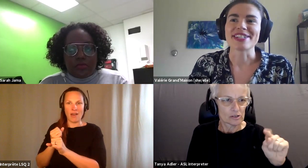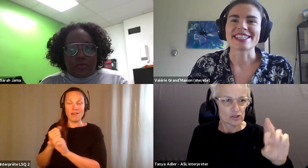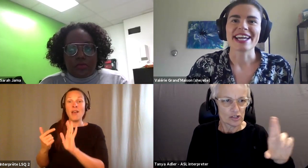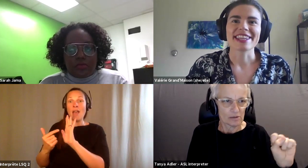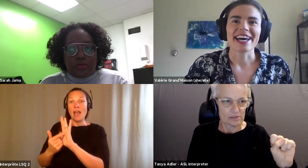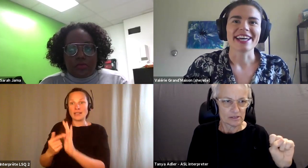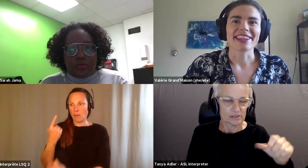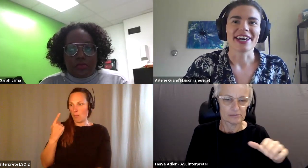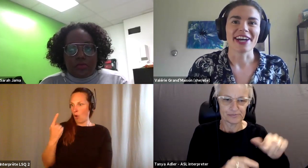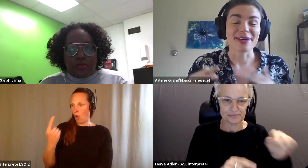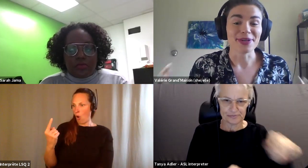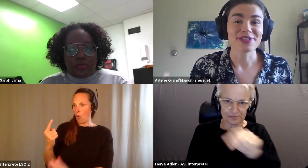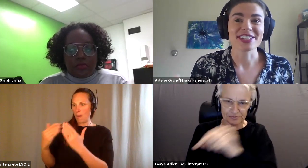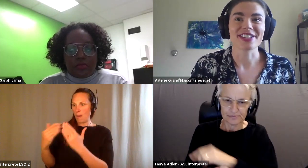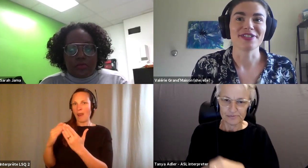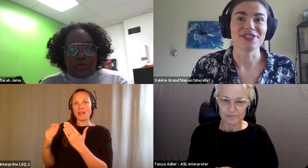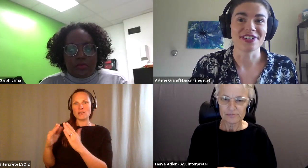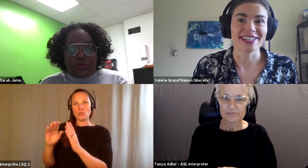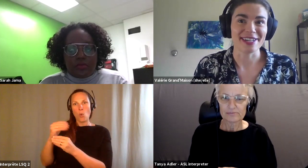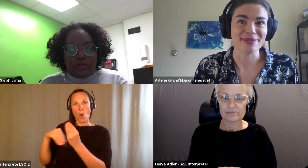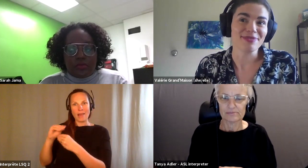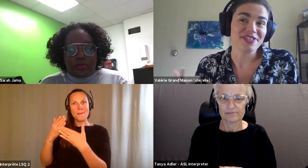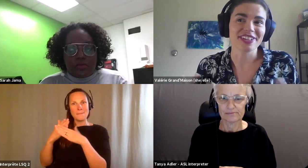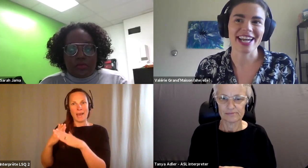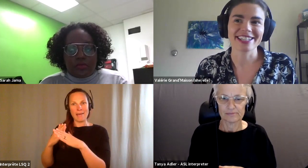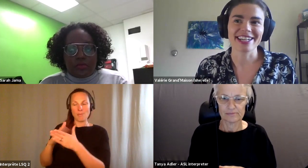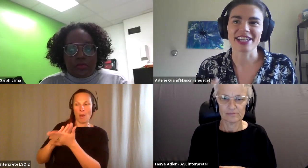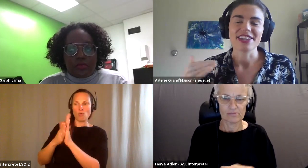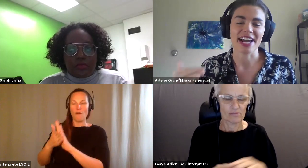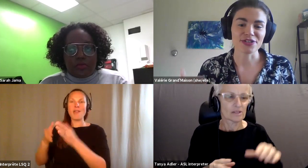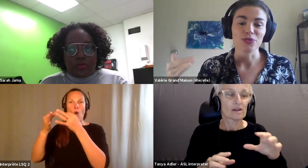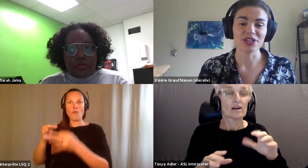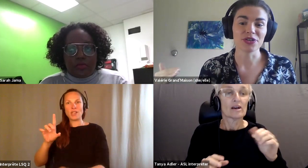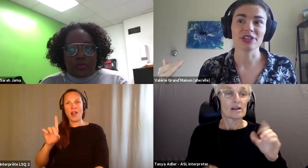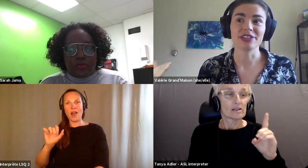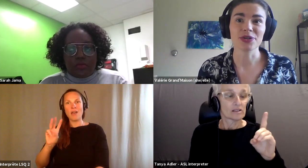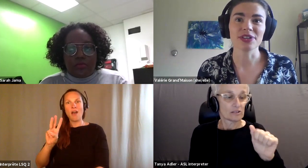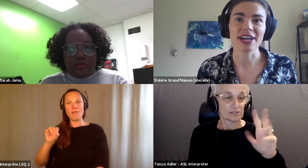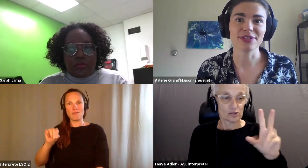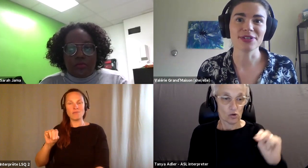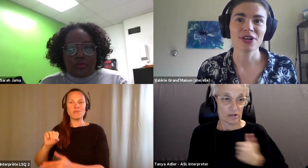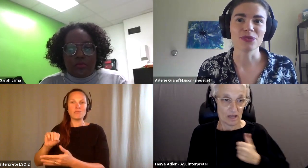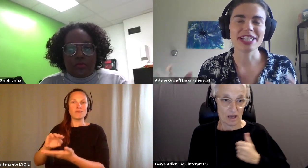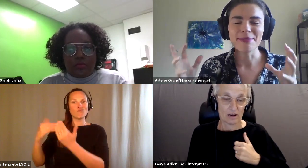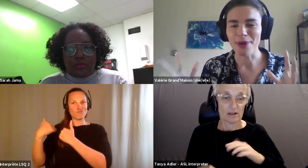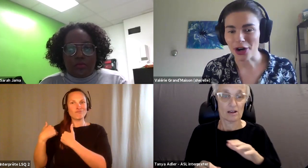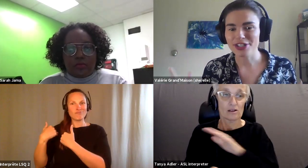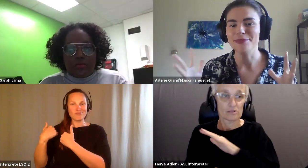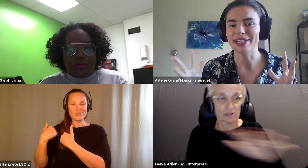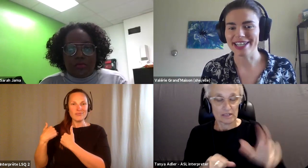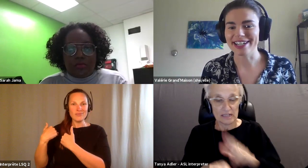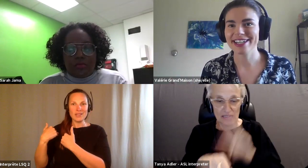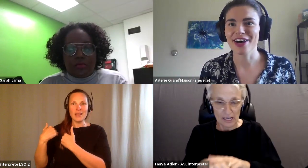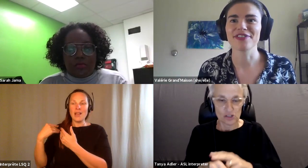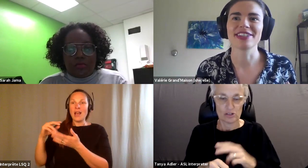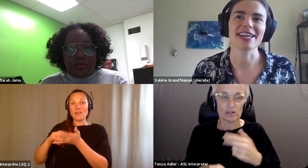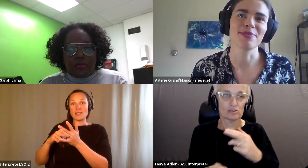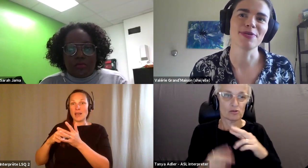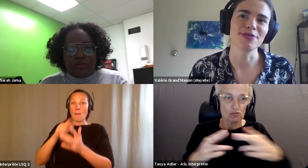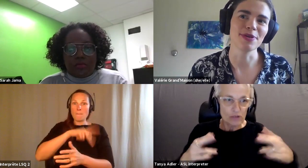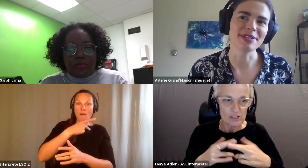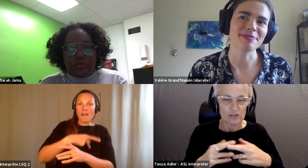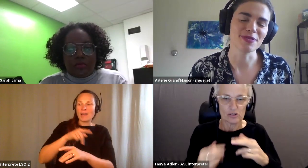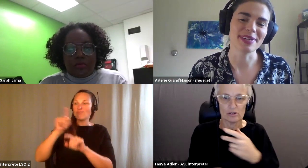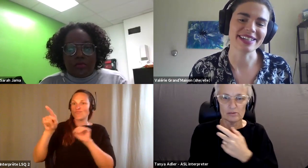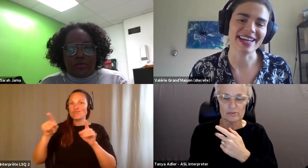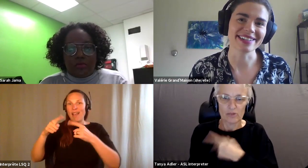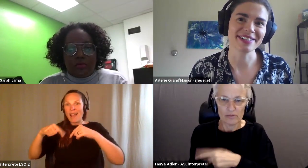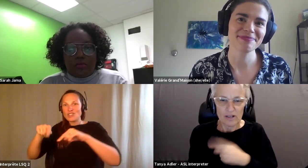Valérie Grand’Maison (she/elle): It were said that that emergence of the same thought Canada at the national, regional and local level really marks the beginning of sable women's movement in Canada.